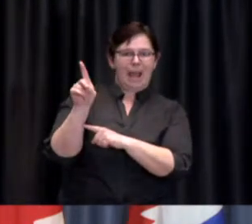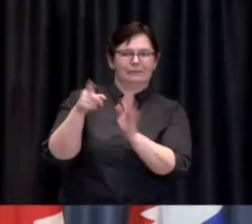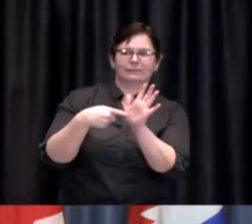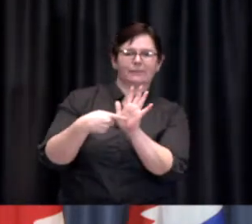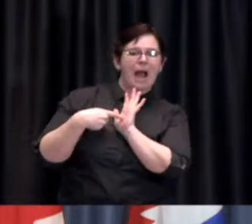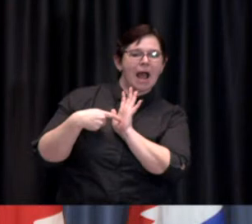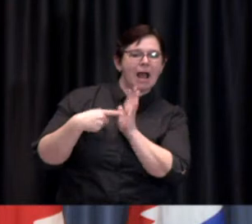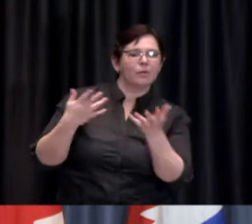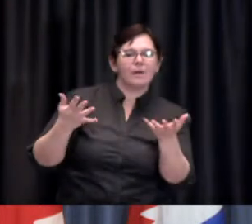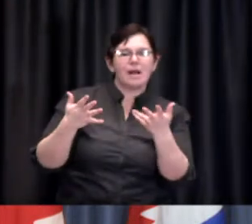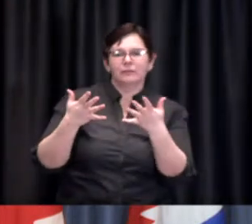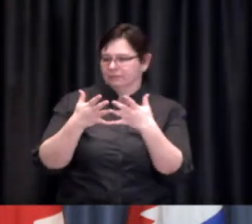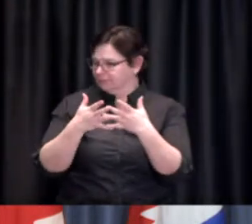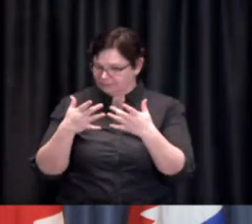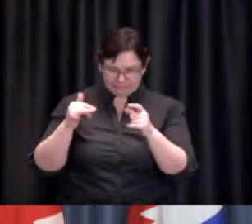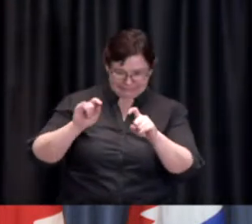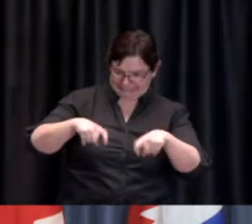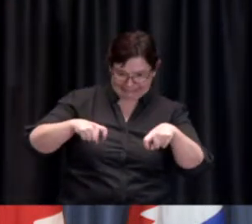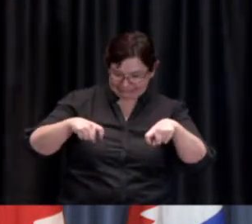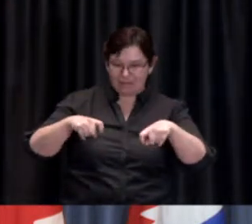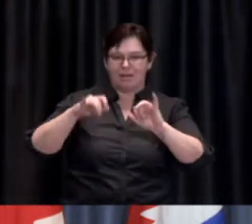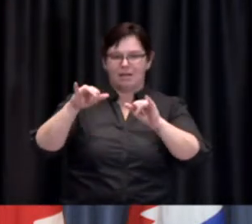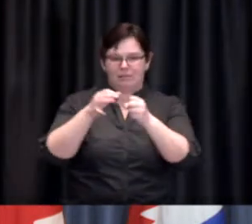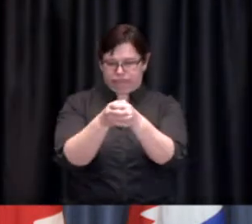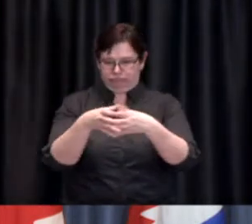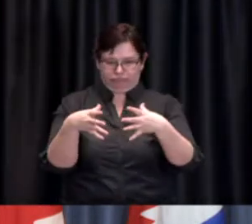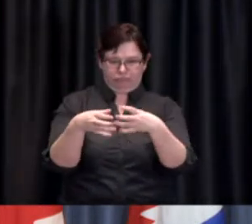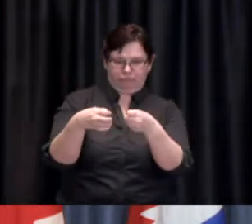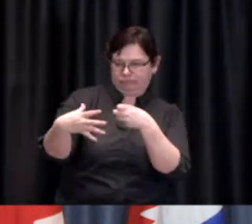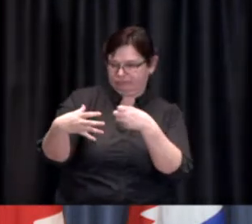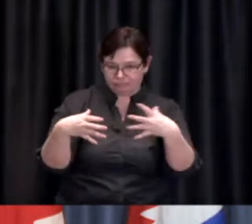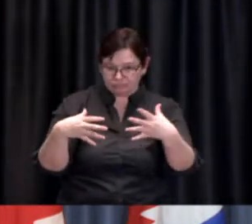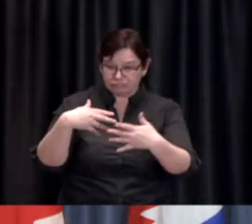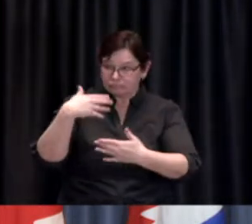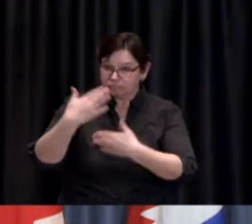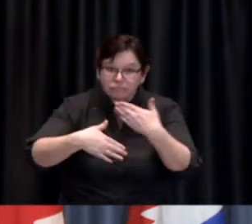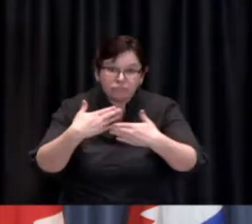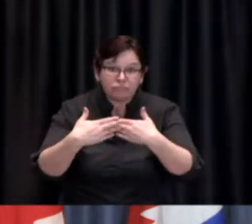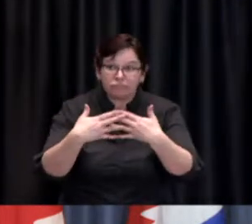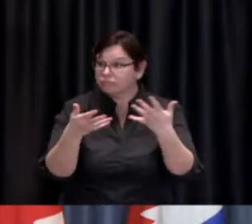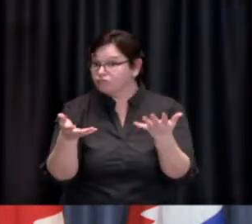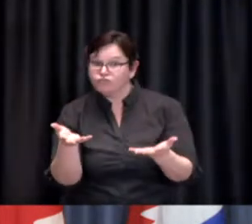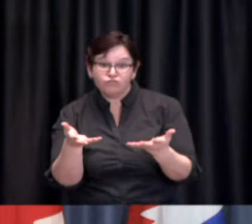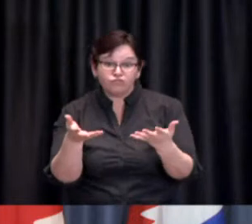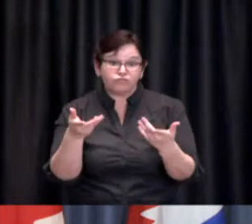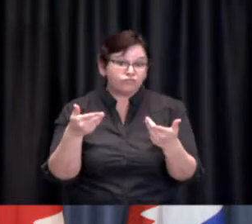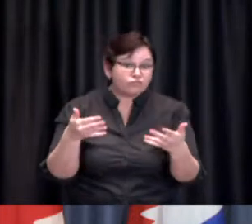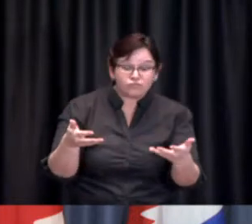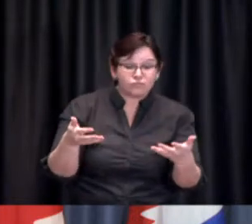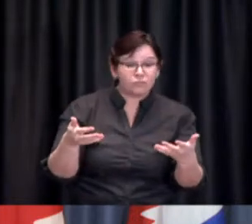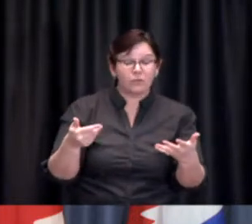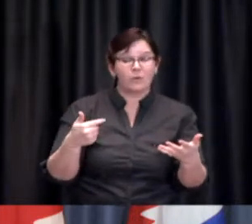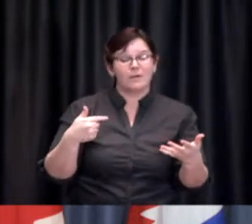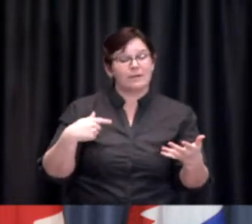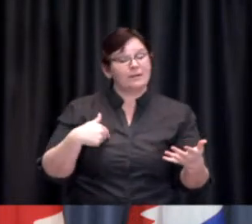task force operations and that's really simply leveraging the I would say the scalable nature of